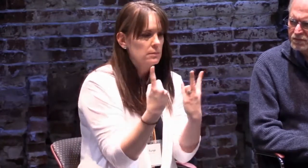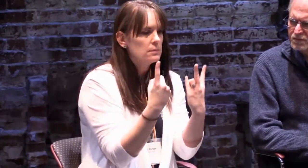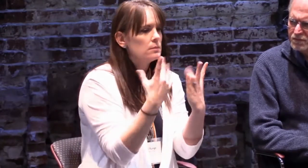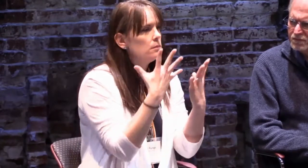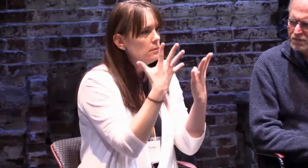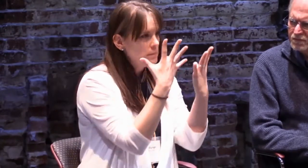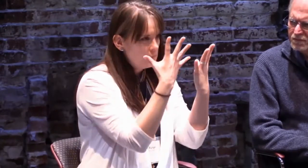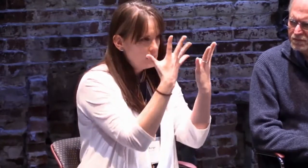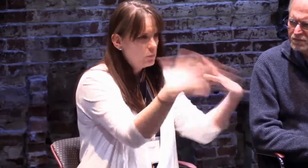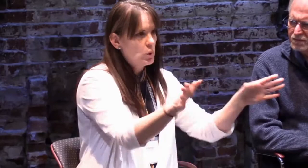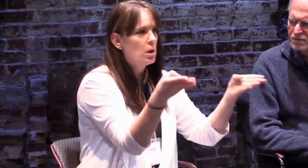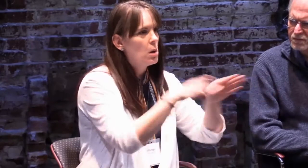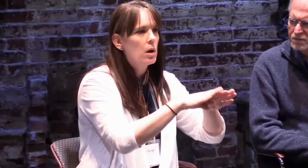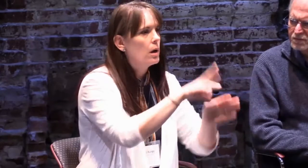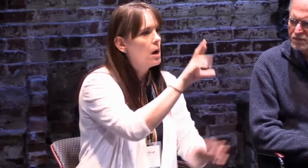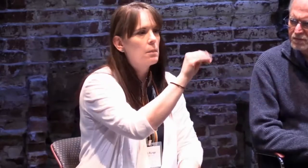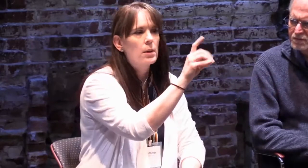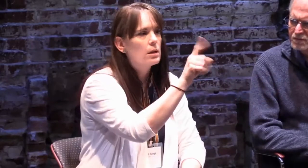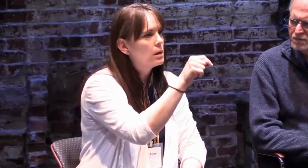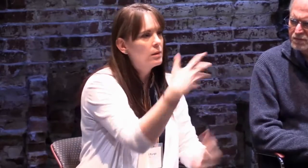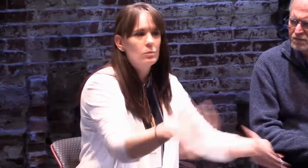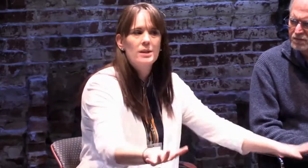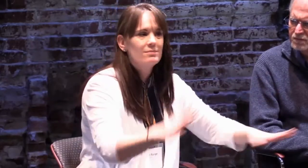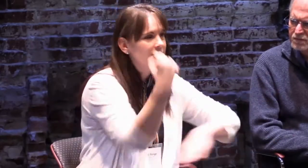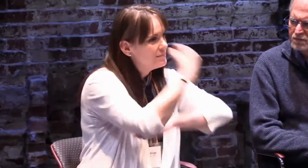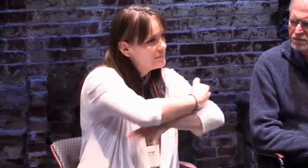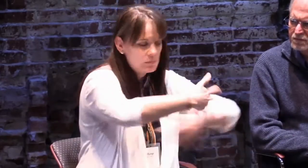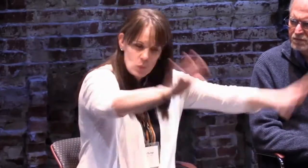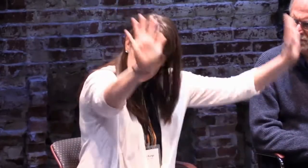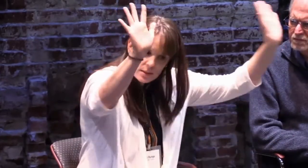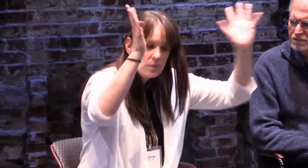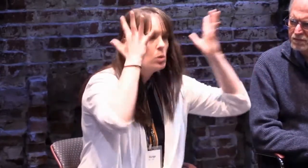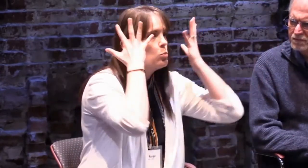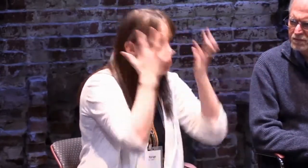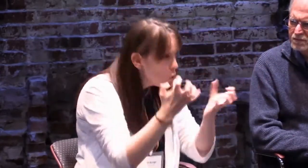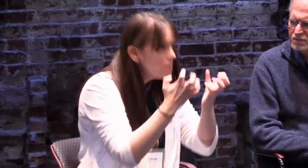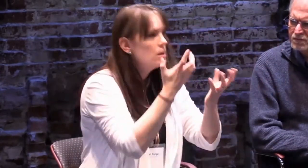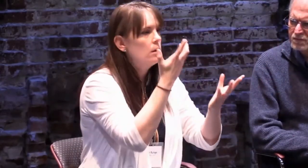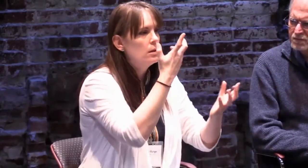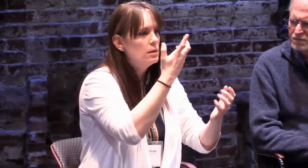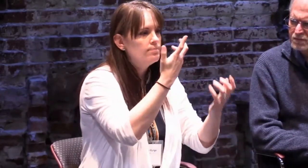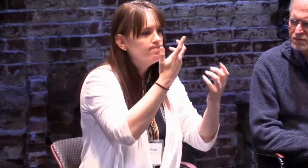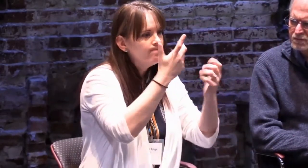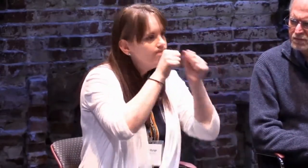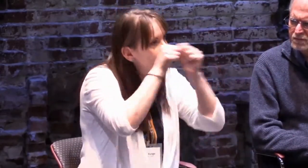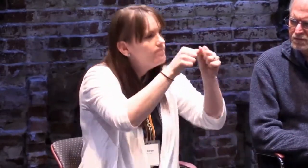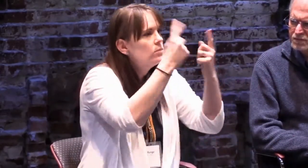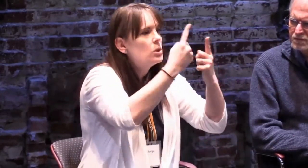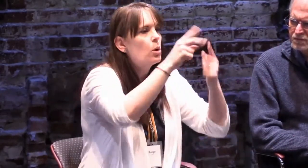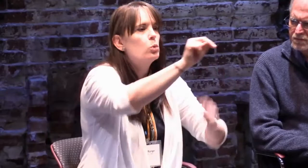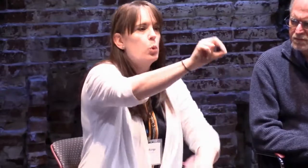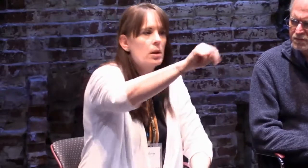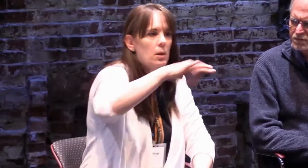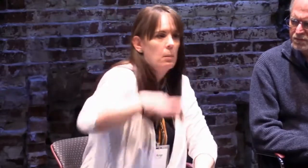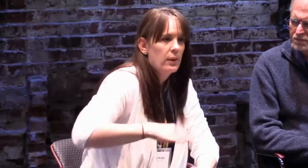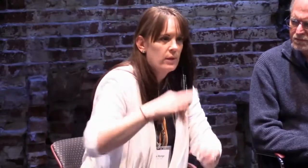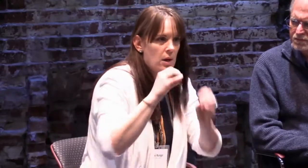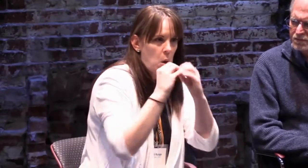That was one digression in time. But I do know that, that community program needed to be sustained.